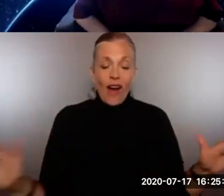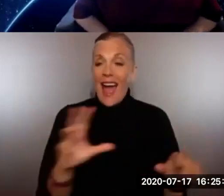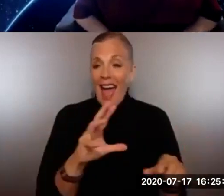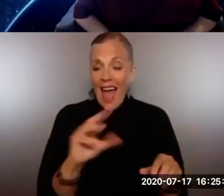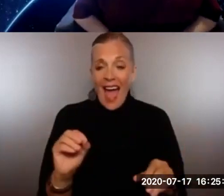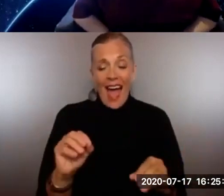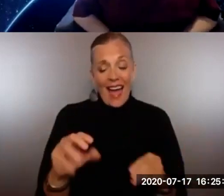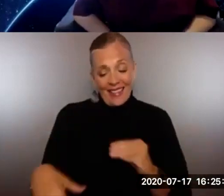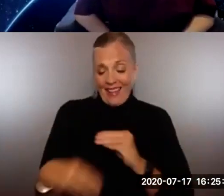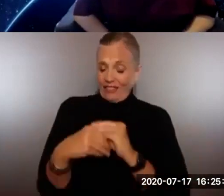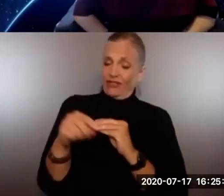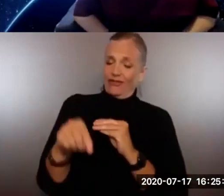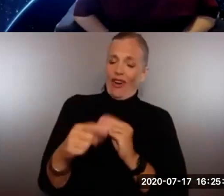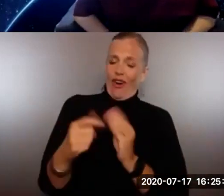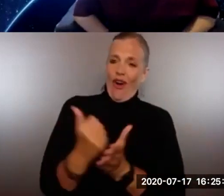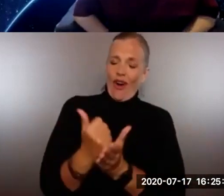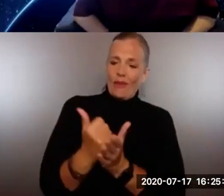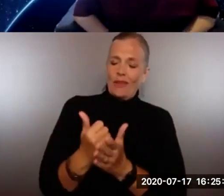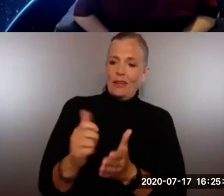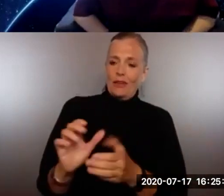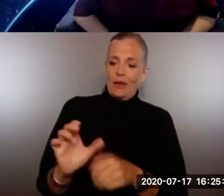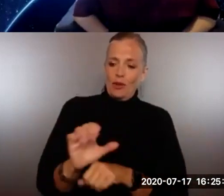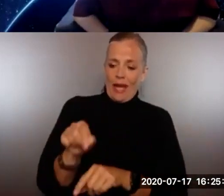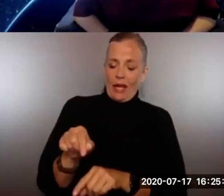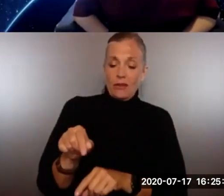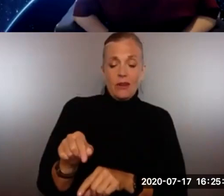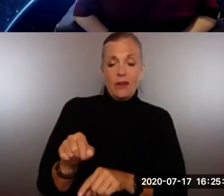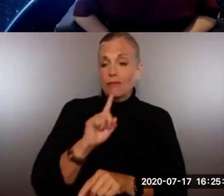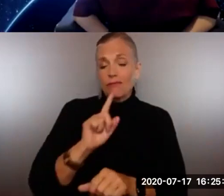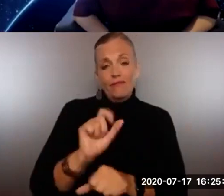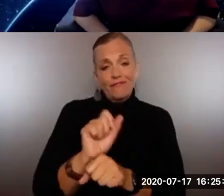Because when we were all younger--